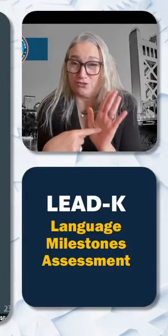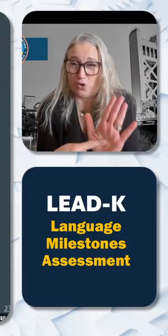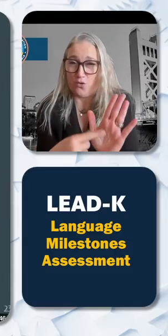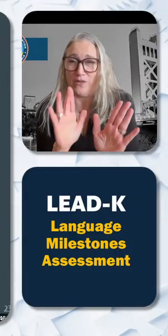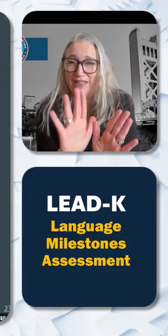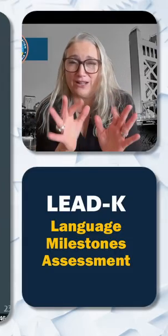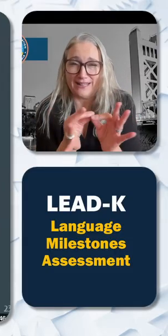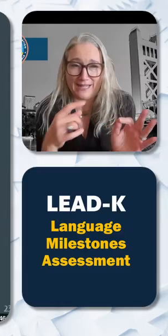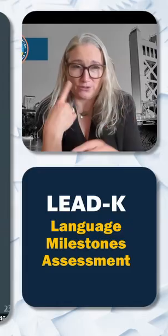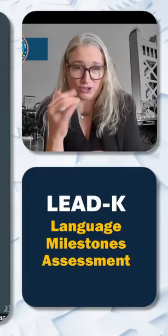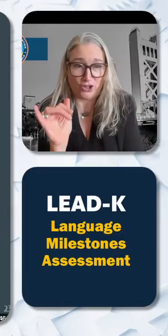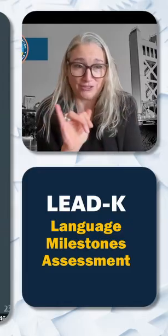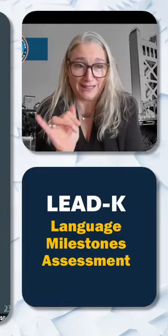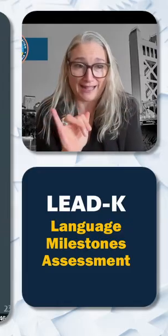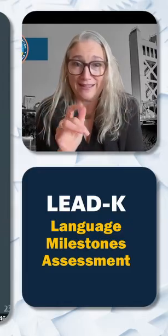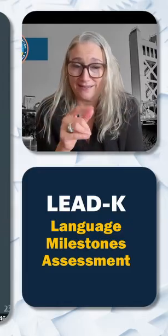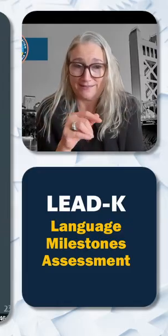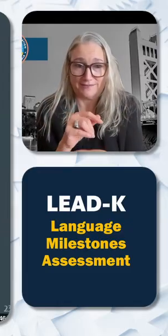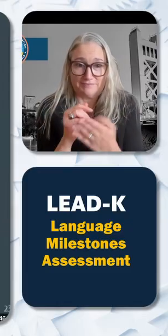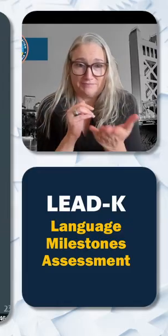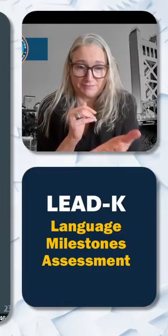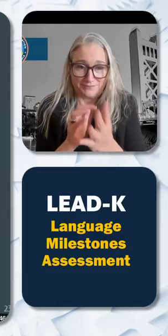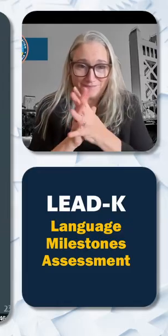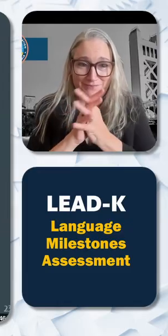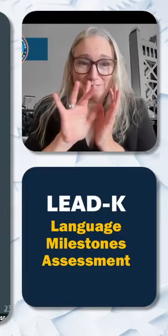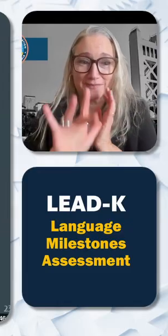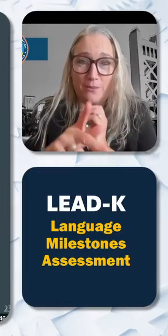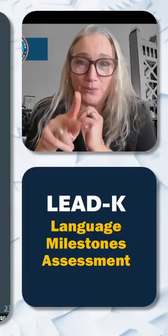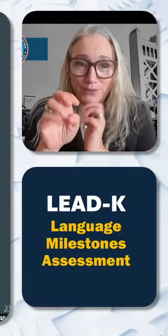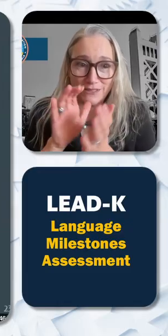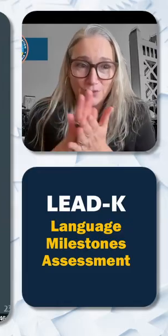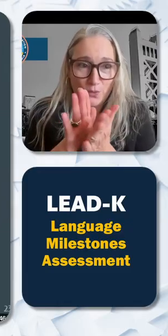brother is four, and I want to show you what their language looks like. Go ahead and play the link.